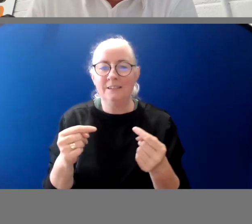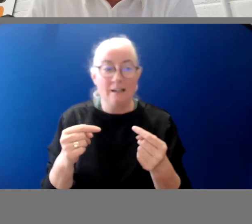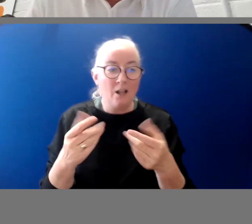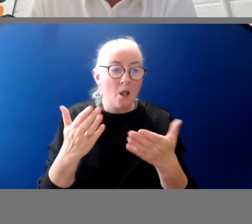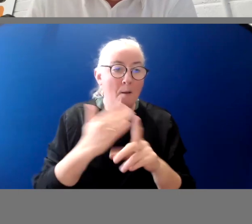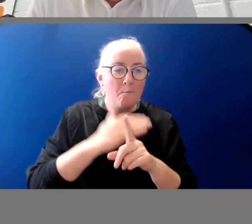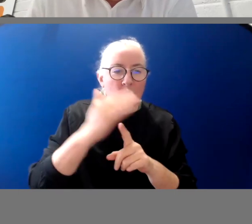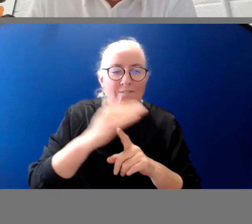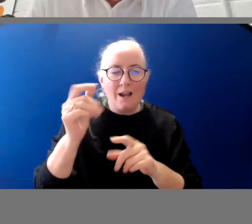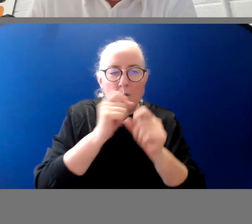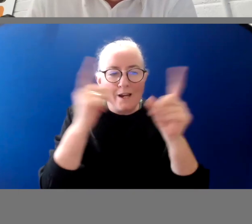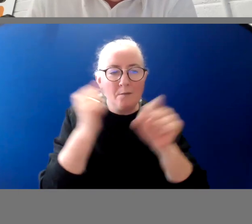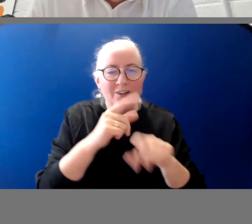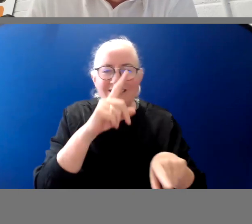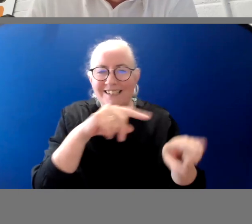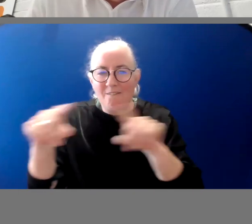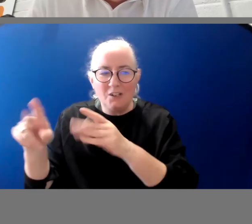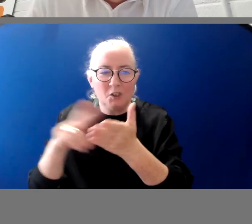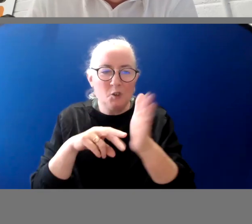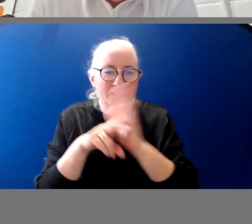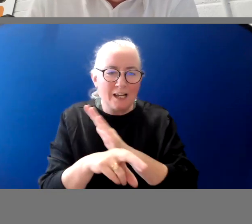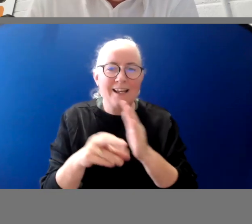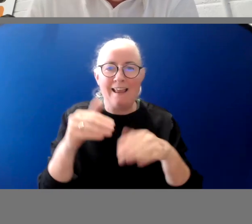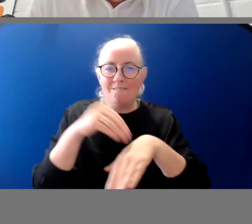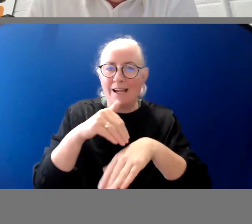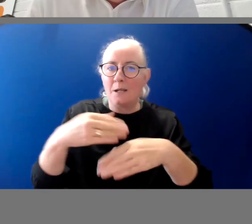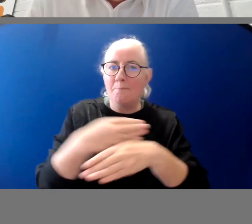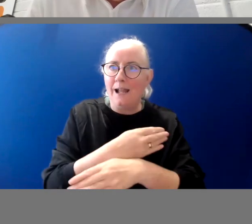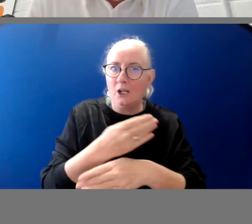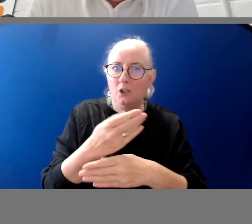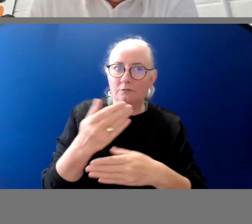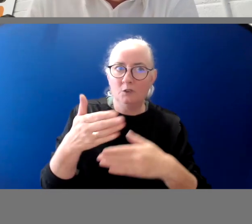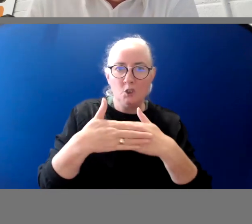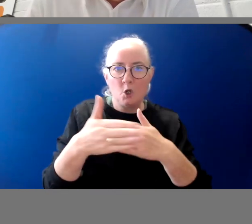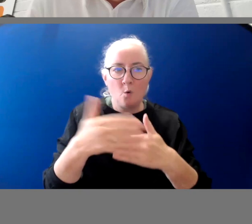awareness of the diversity of users impacted by door design, enhancing your knowledge of